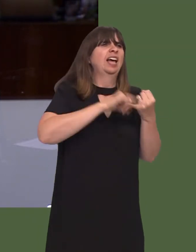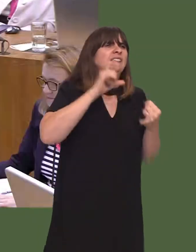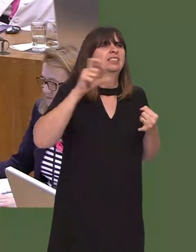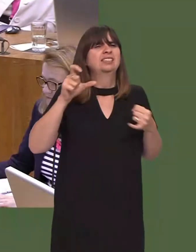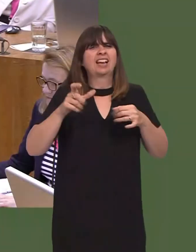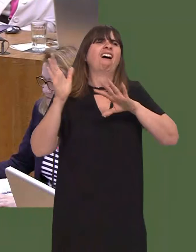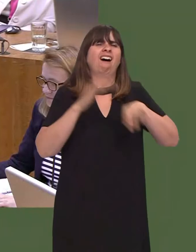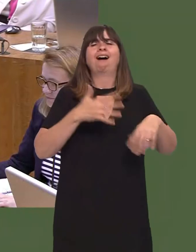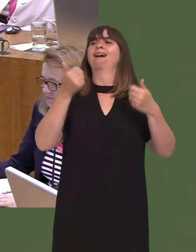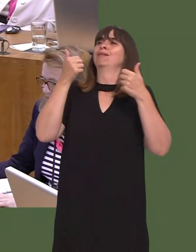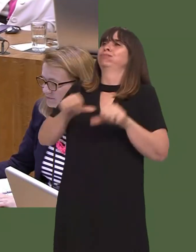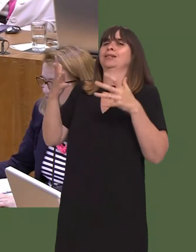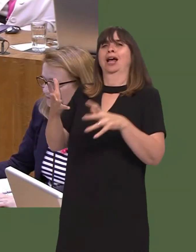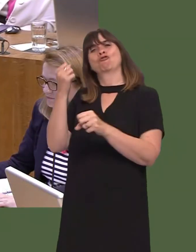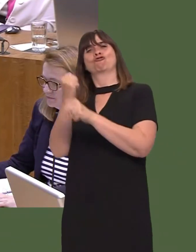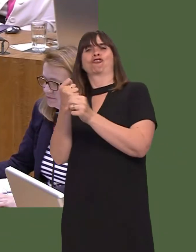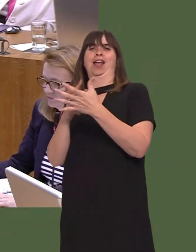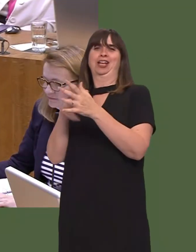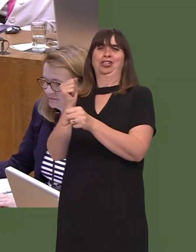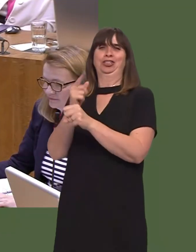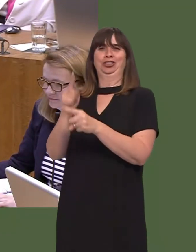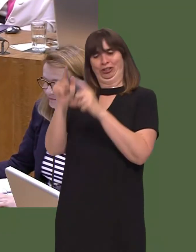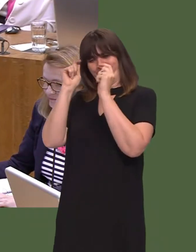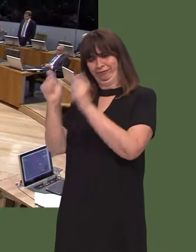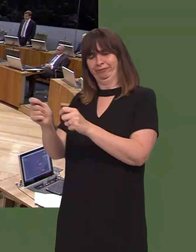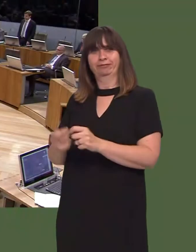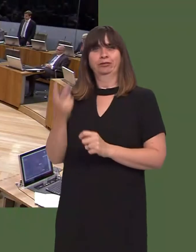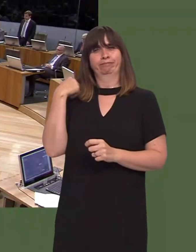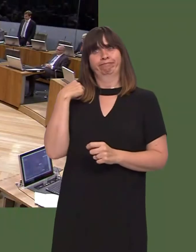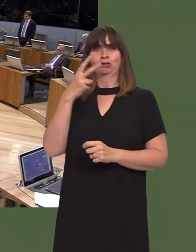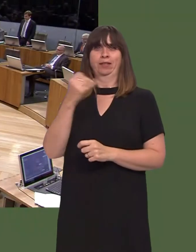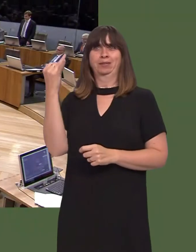it for so long. Itís been a long time coming. I think it was 2007 when I first attended